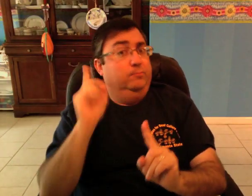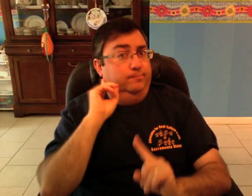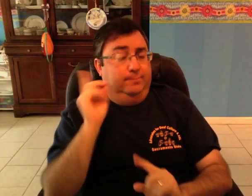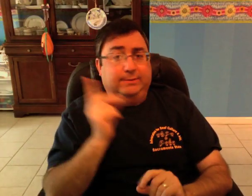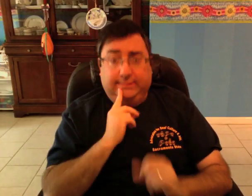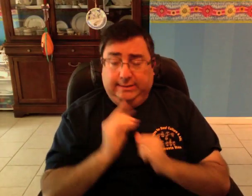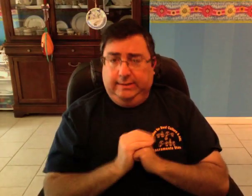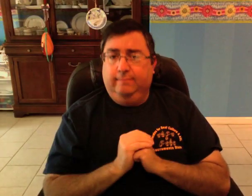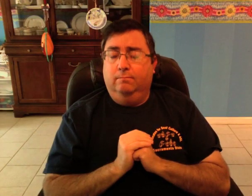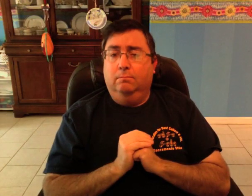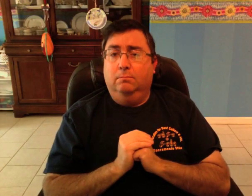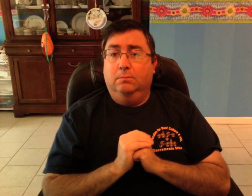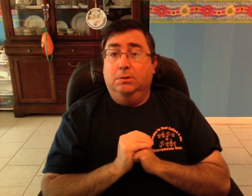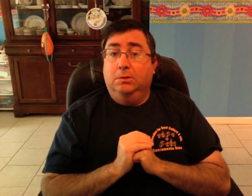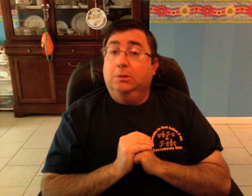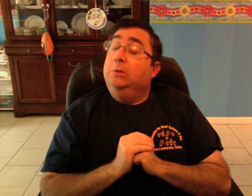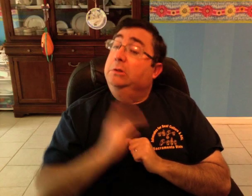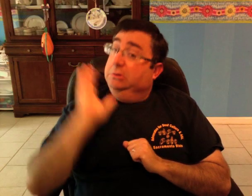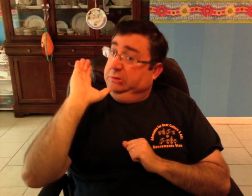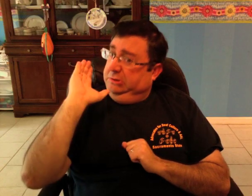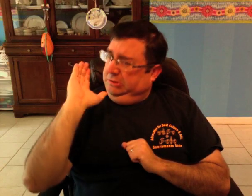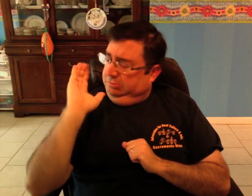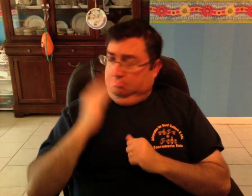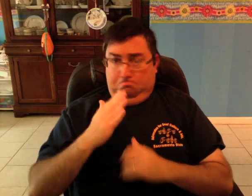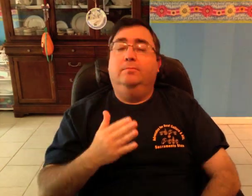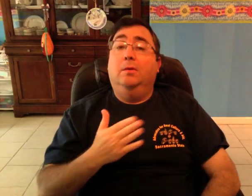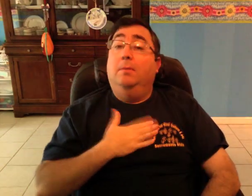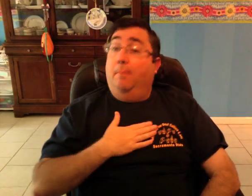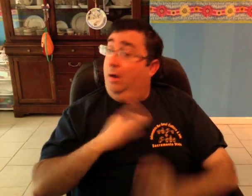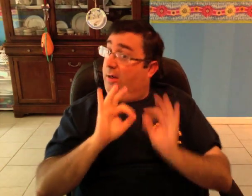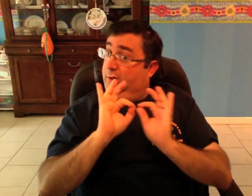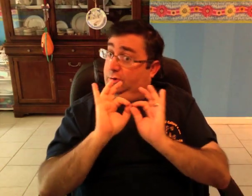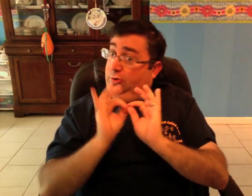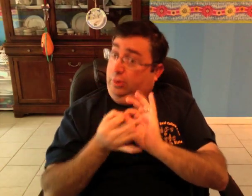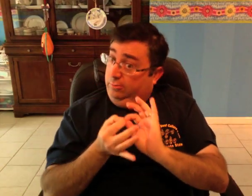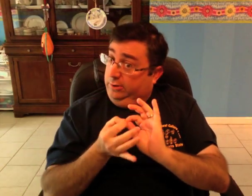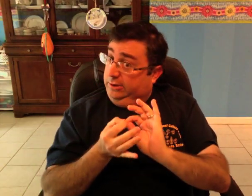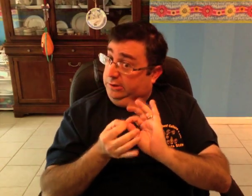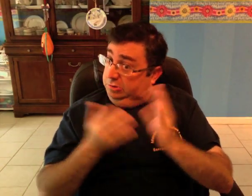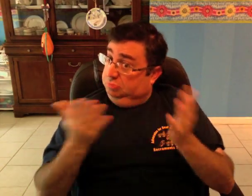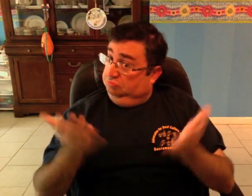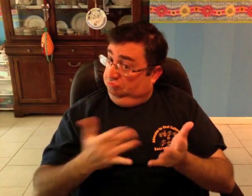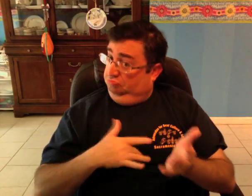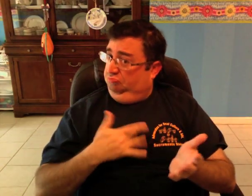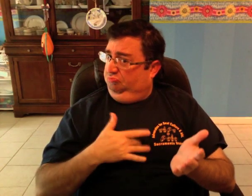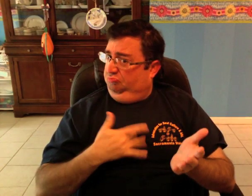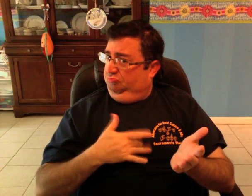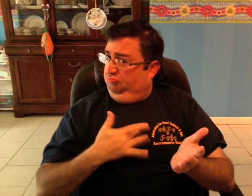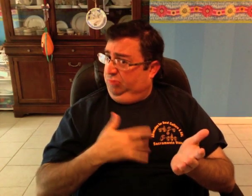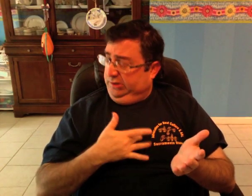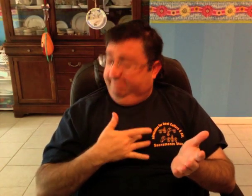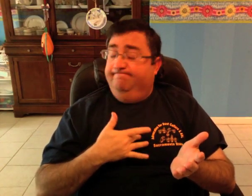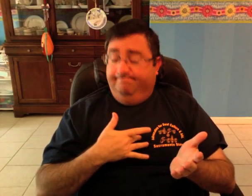My interpretation of it is that